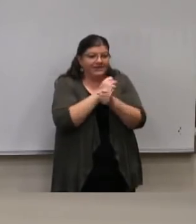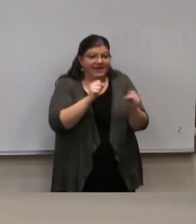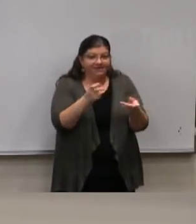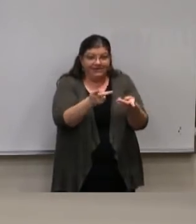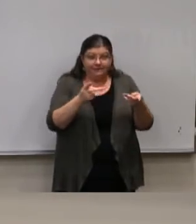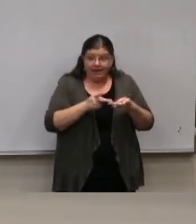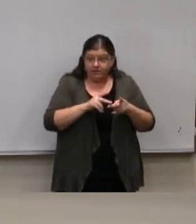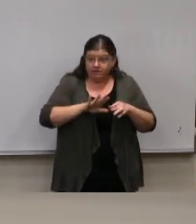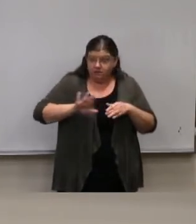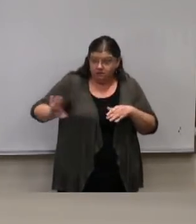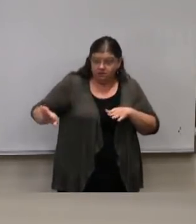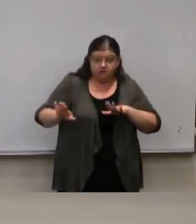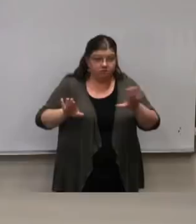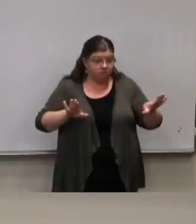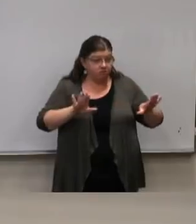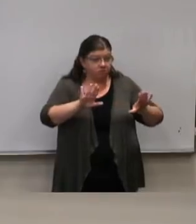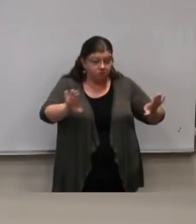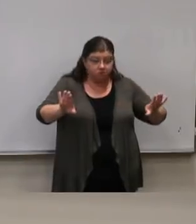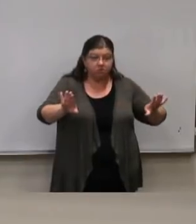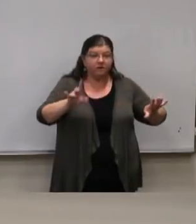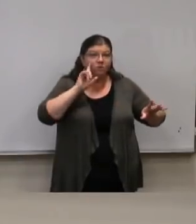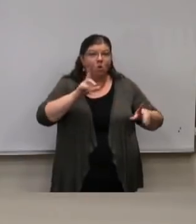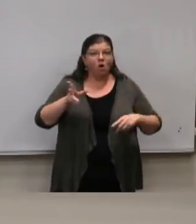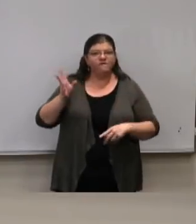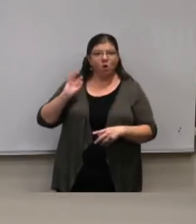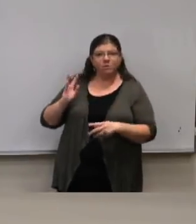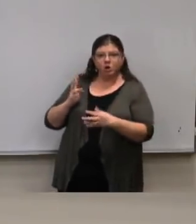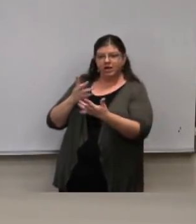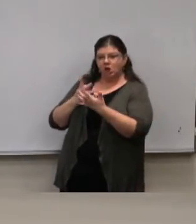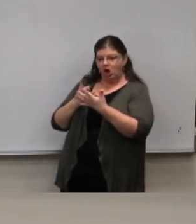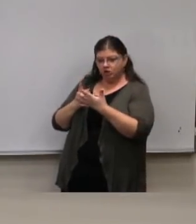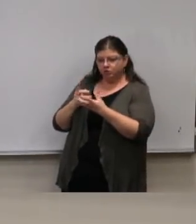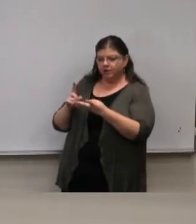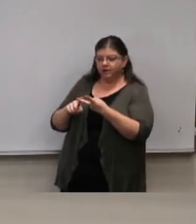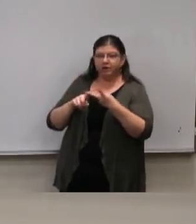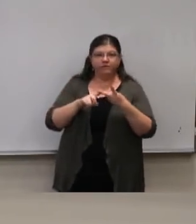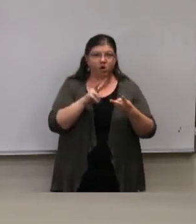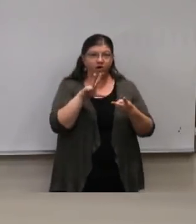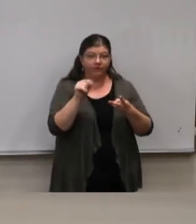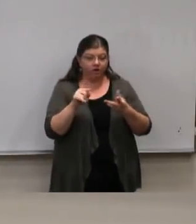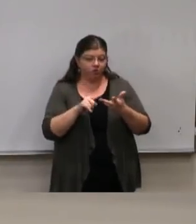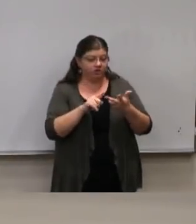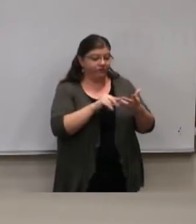for our formerly incarcerated students, for our veterans, for our students with disabilities, for,